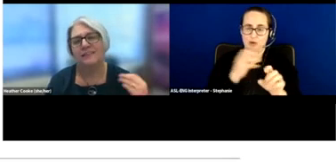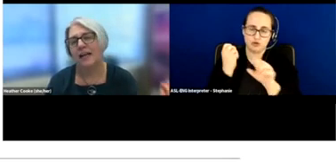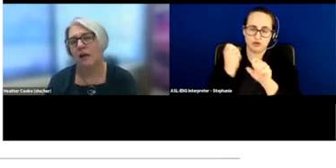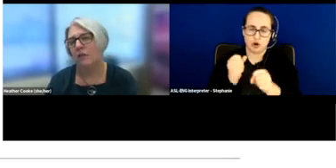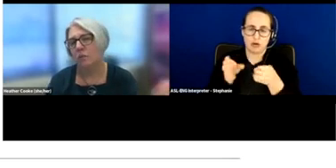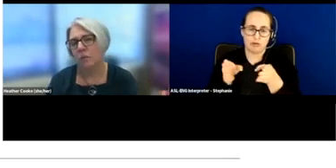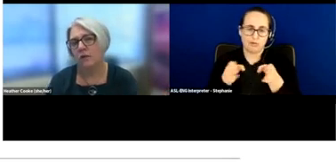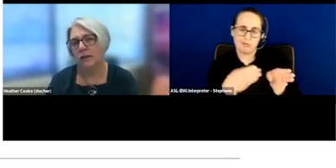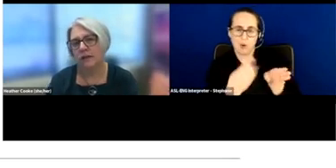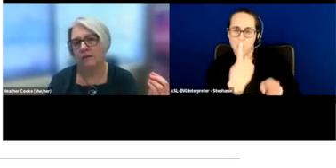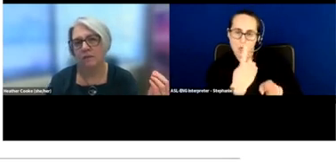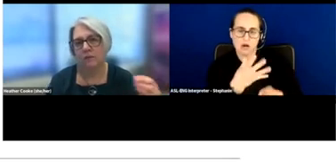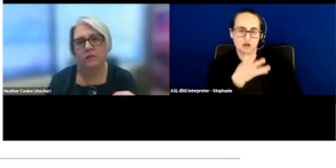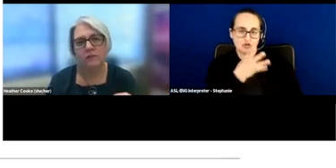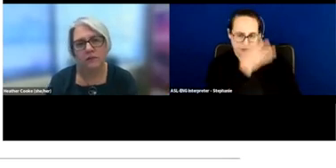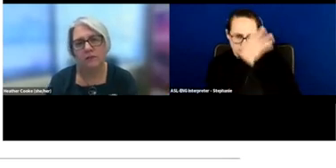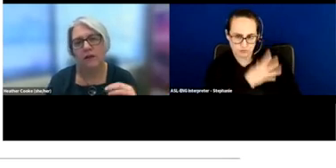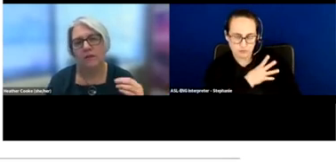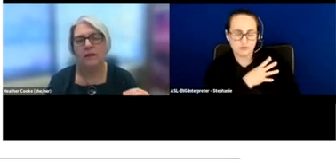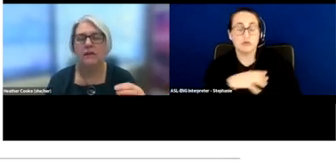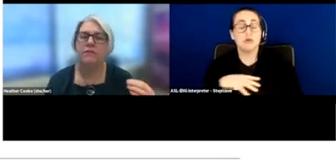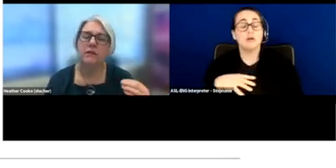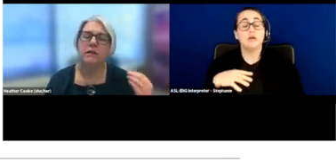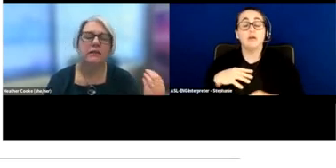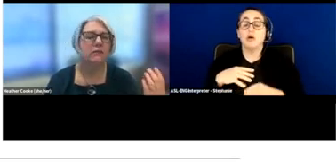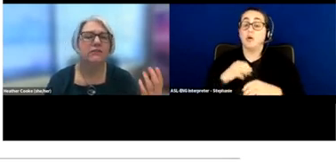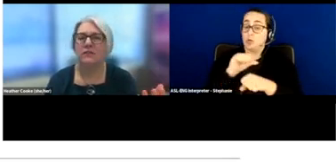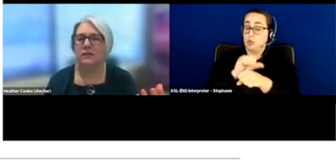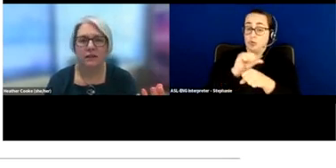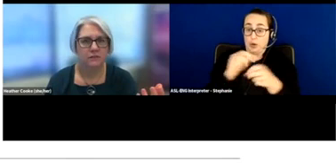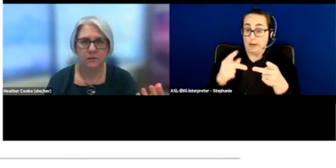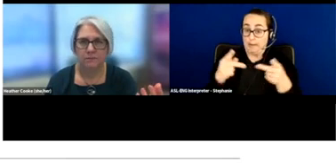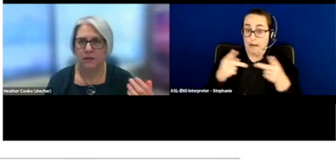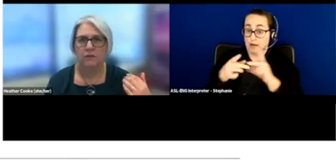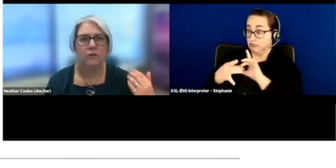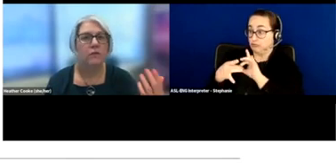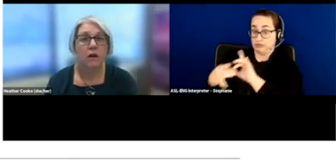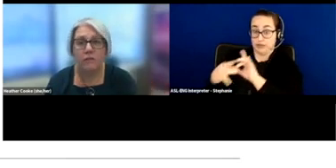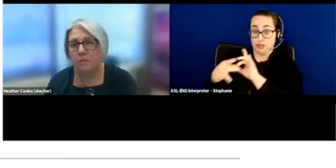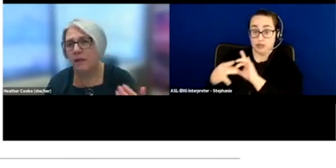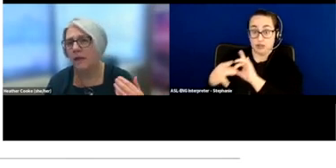how their workplace relationships make them feel like they were still in high school. So the gossiping, the